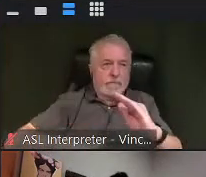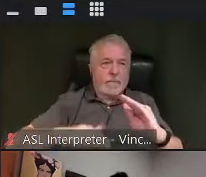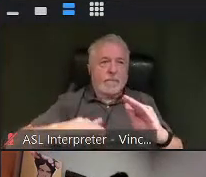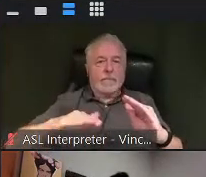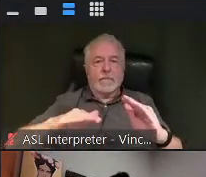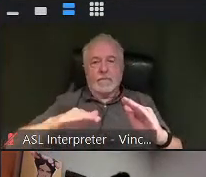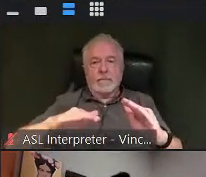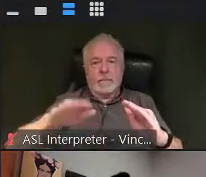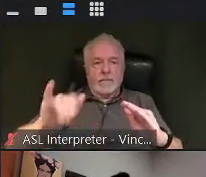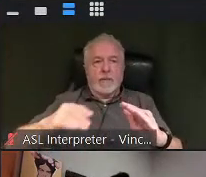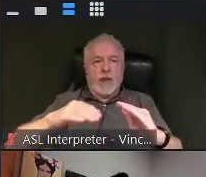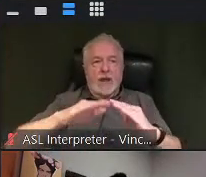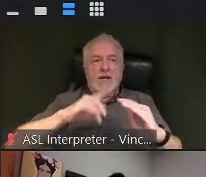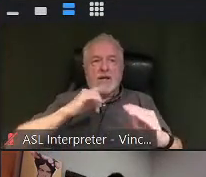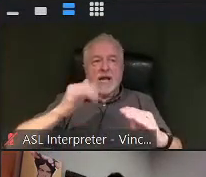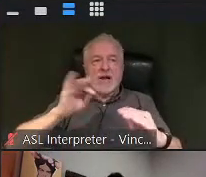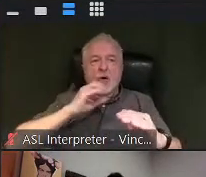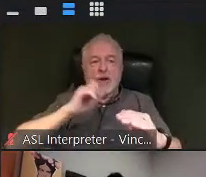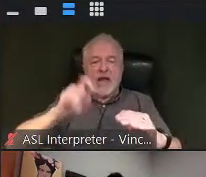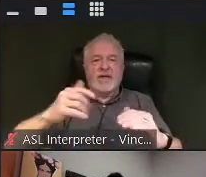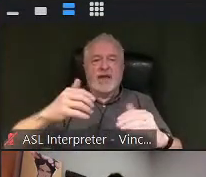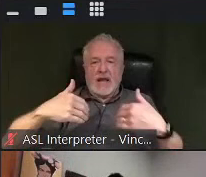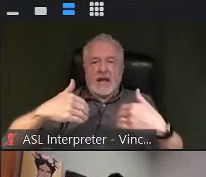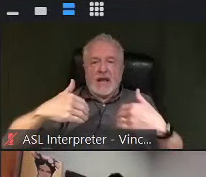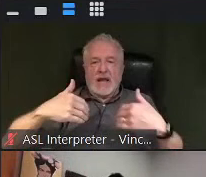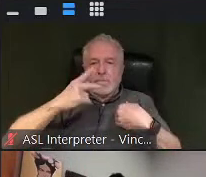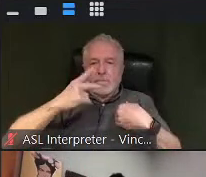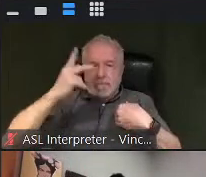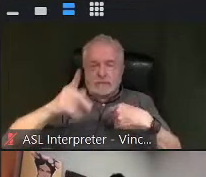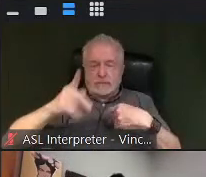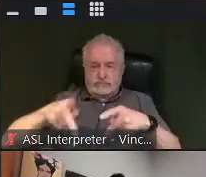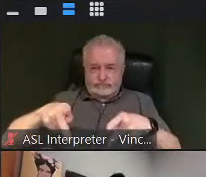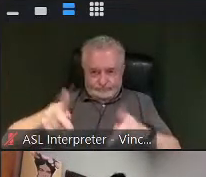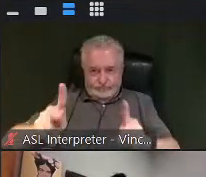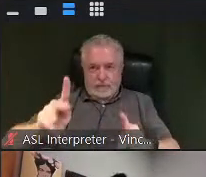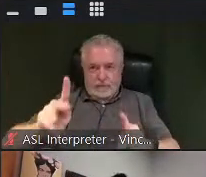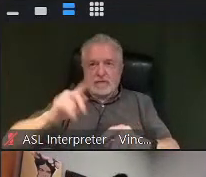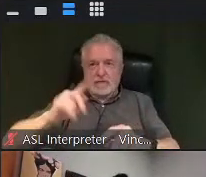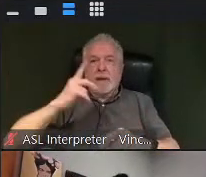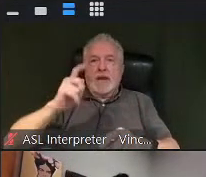That are under 18 years, so have to have a parent's consent or the parent has to be